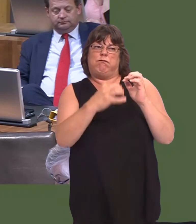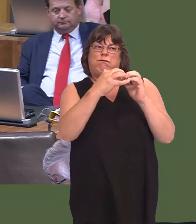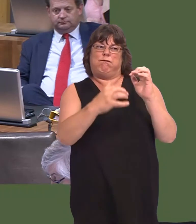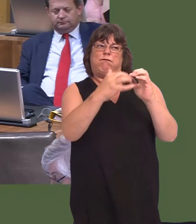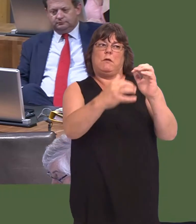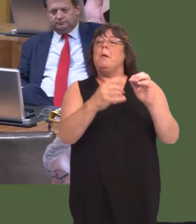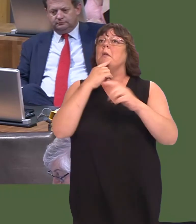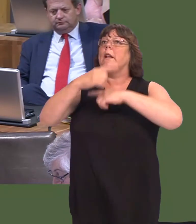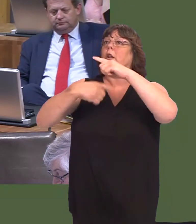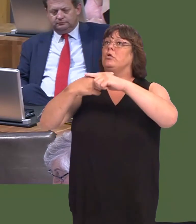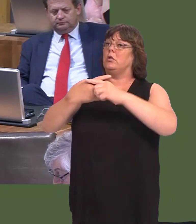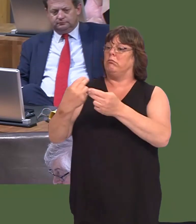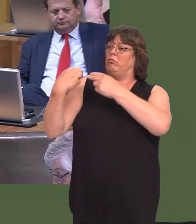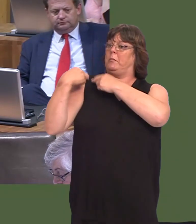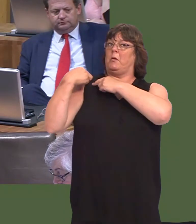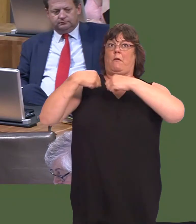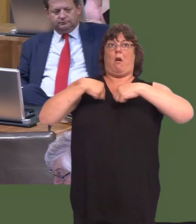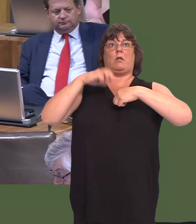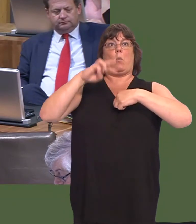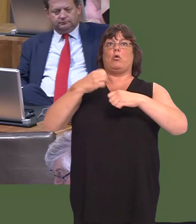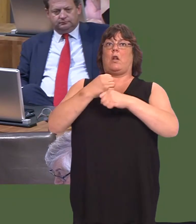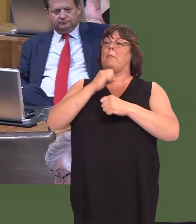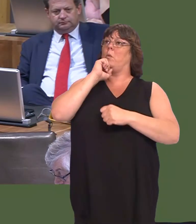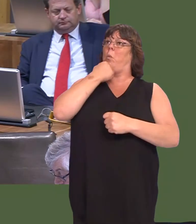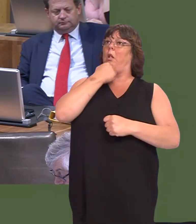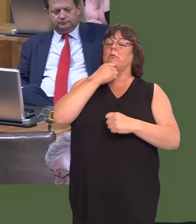From next year, of course, it is the responsibility of the Welsh Government, and we accept that.